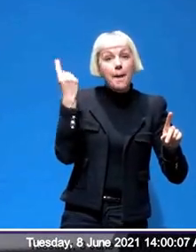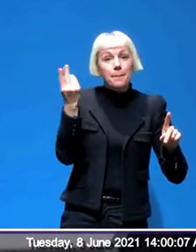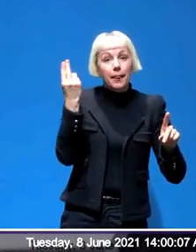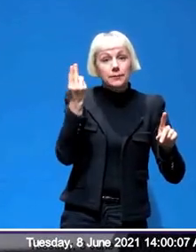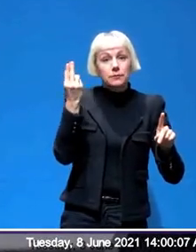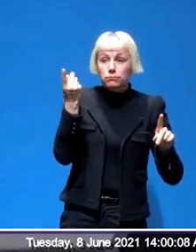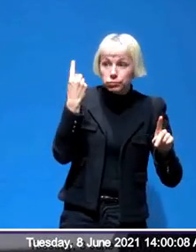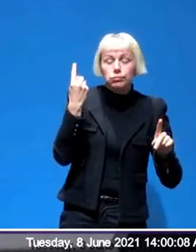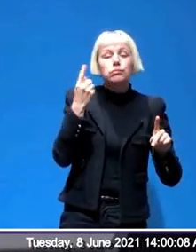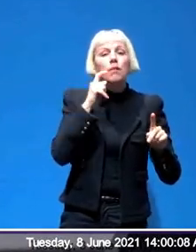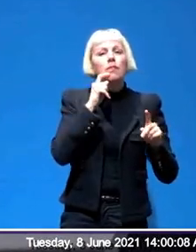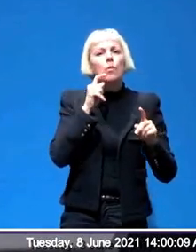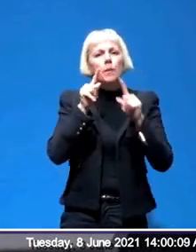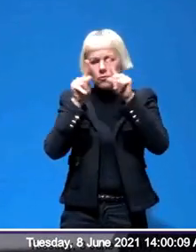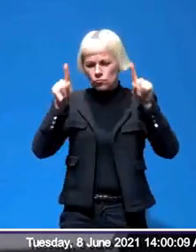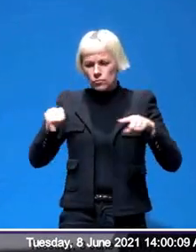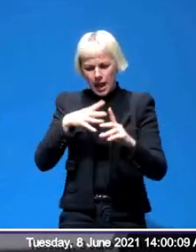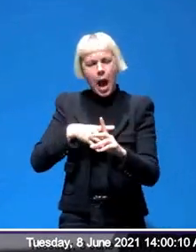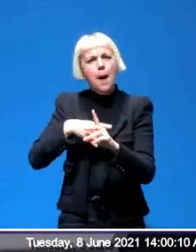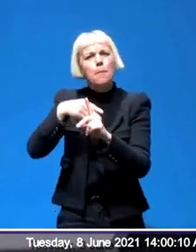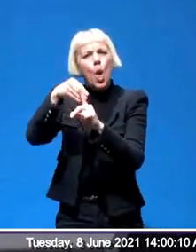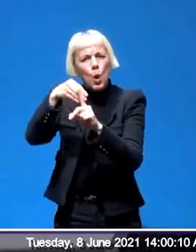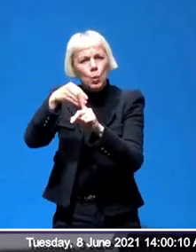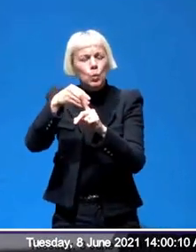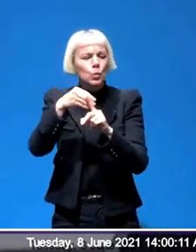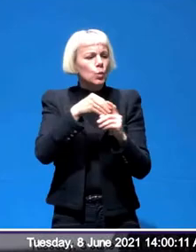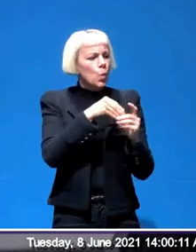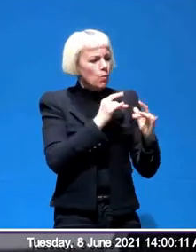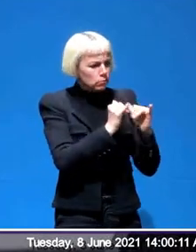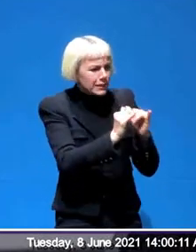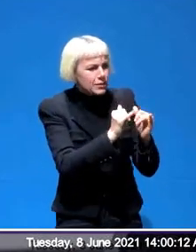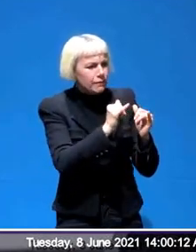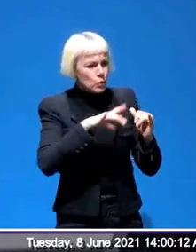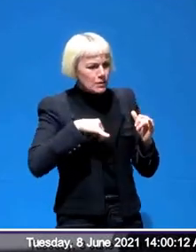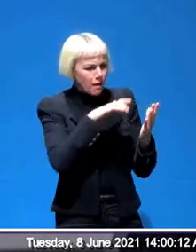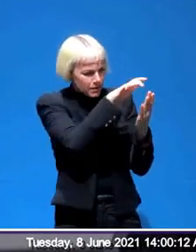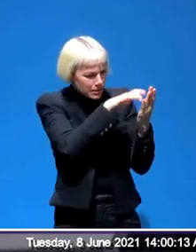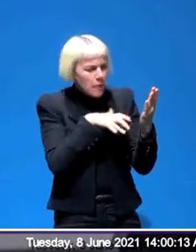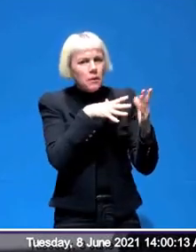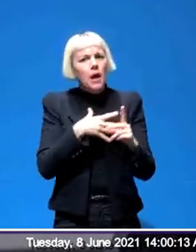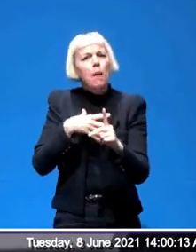summary, statements from staff, et cetera. It would all be added to that document.